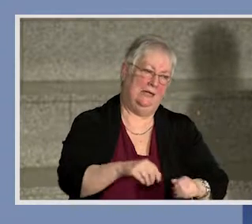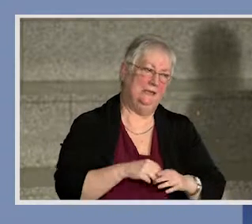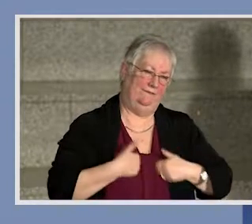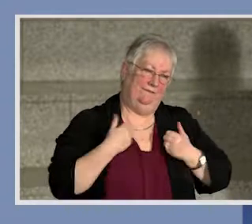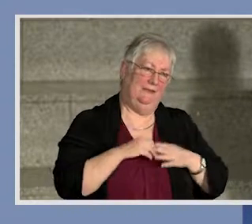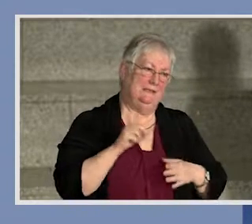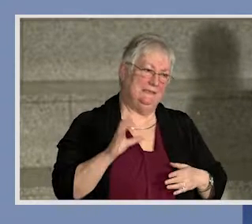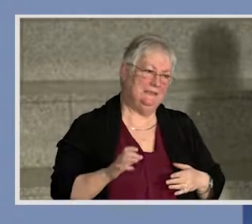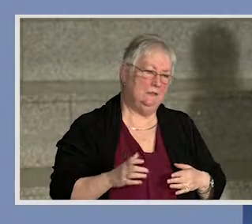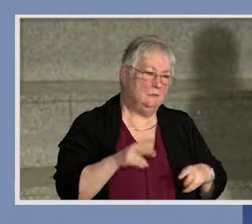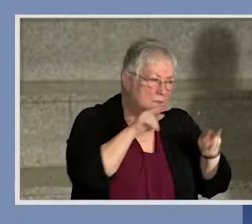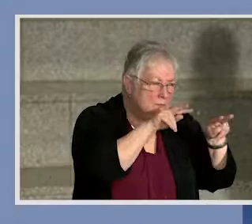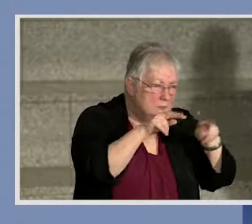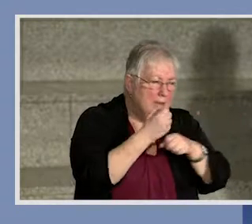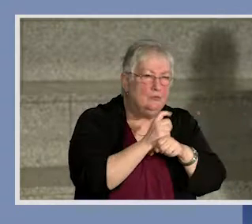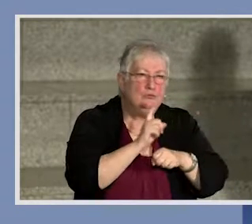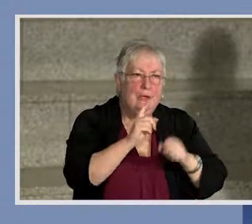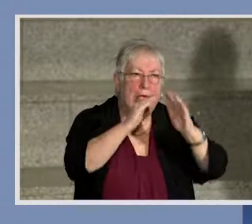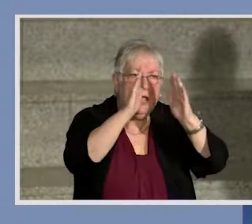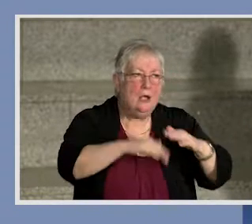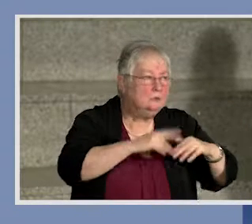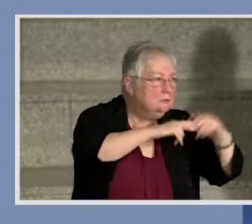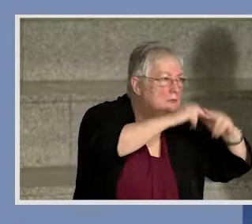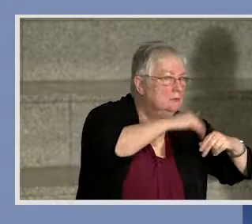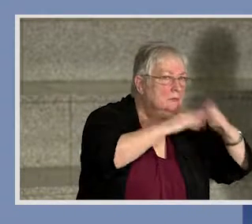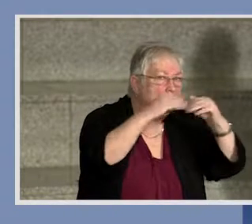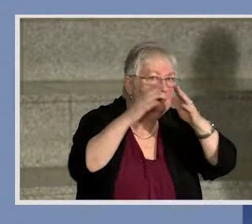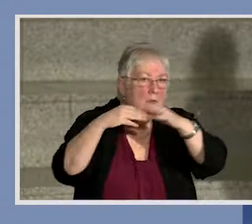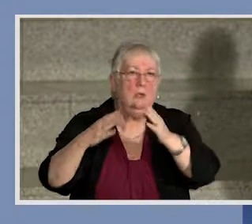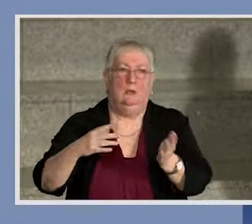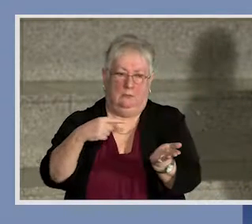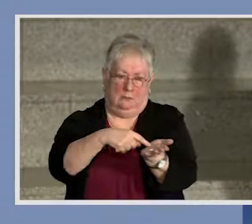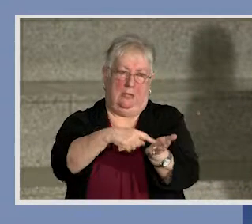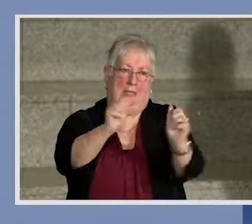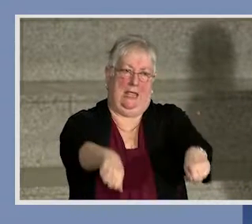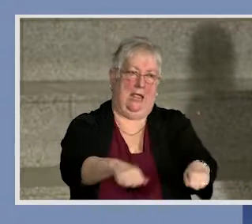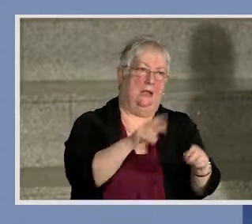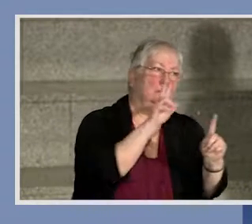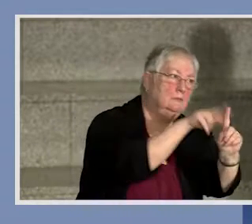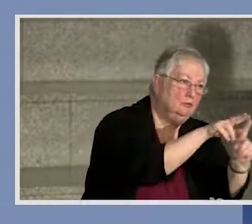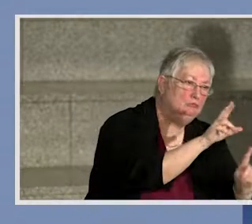FUNDS OF $100 MILLION IN SUCCESSIVE YEARS AS WELL AS